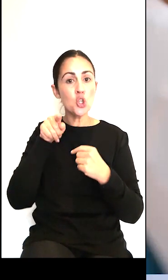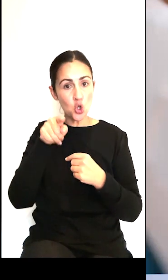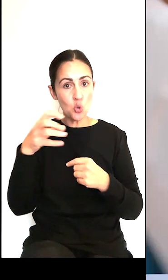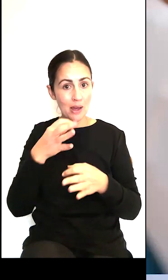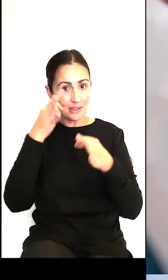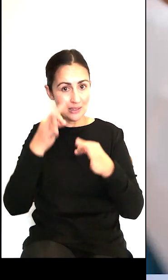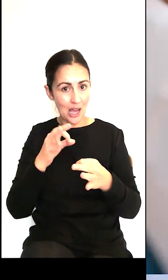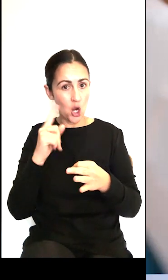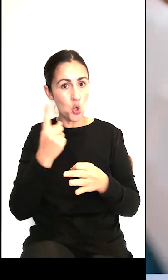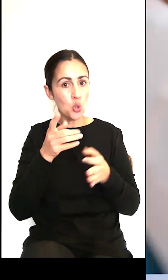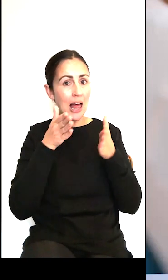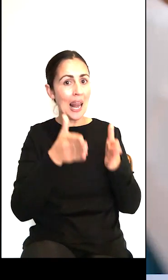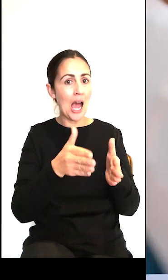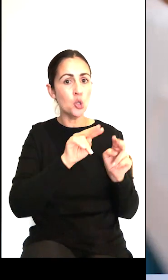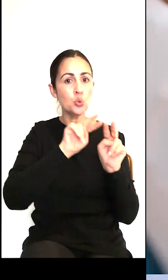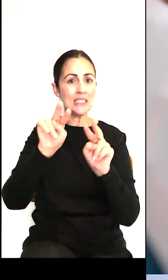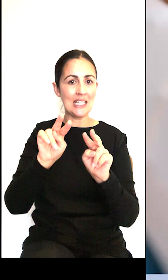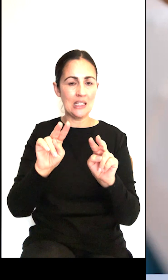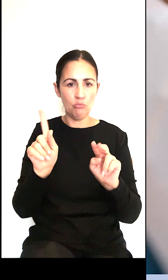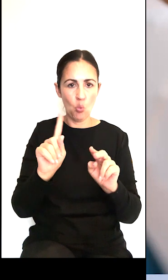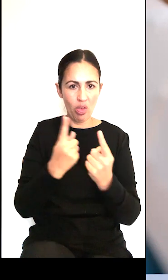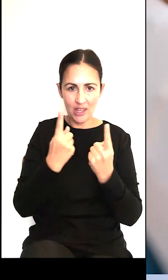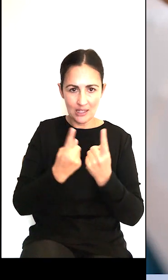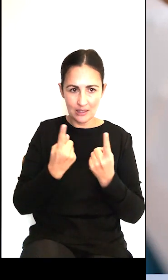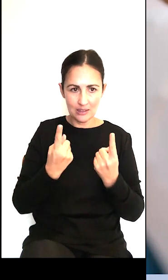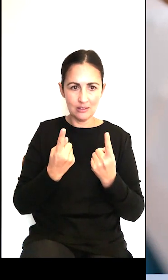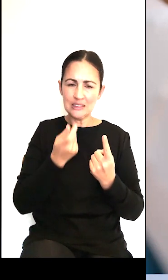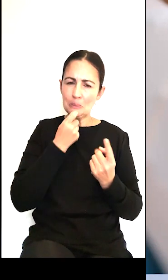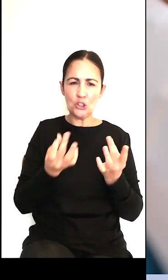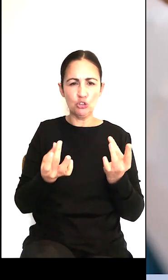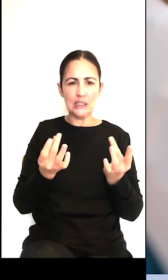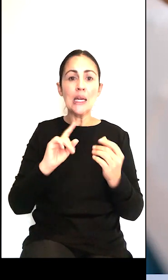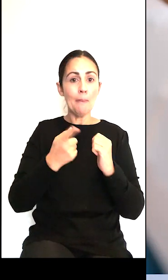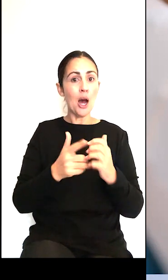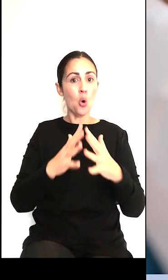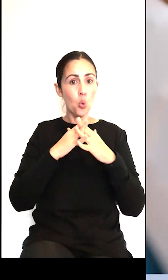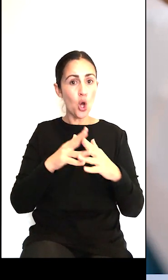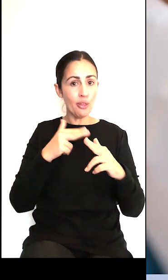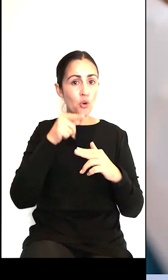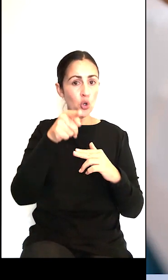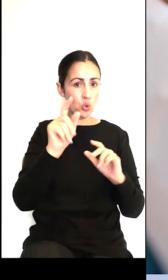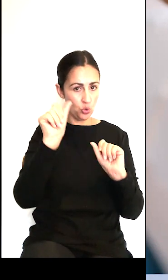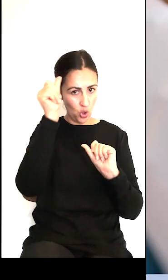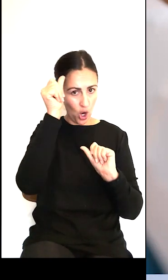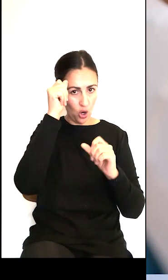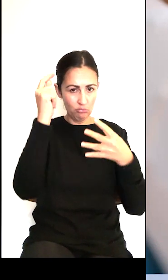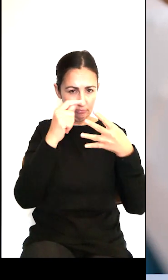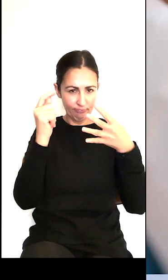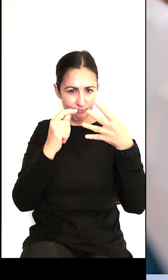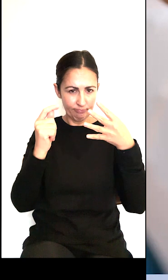And this can be tricky but it's important that we all know these definitions, and what roles are between